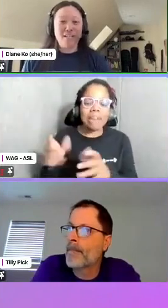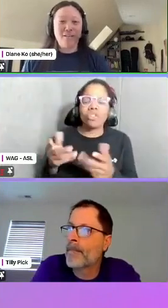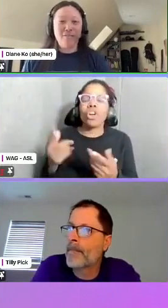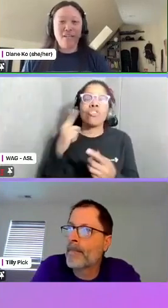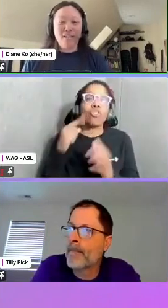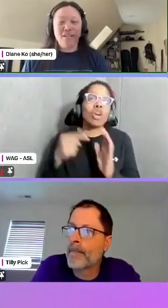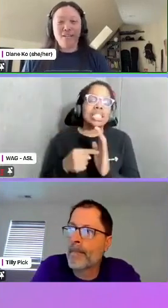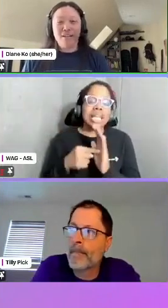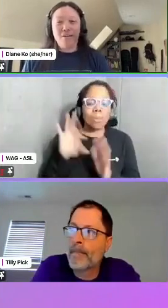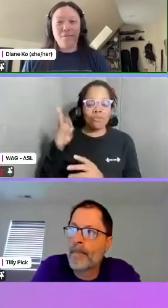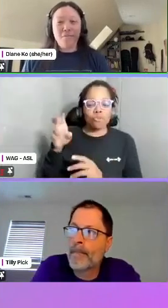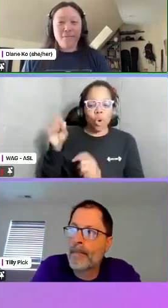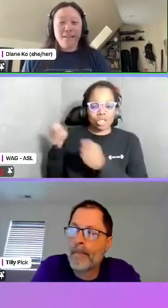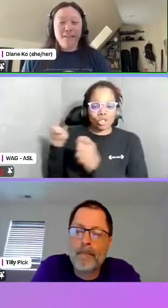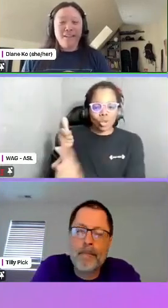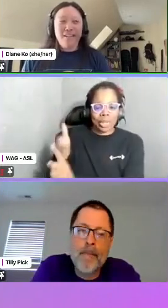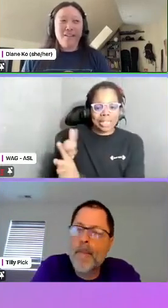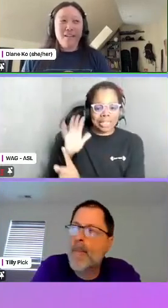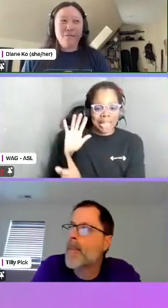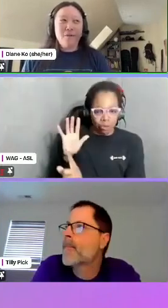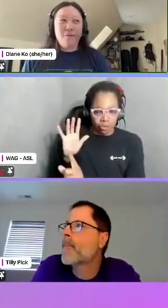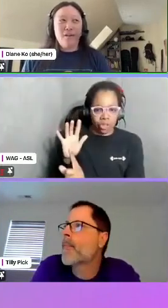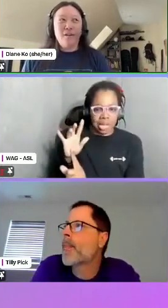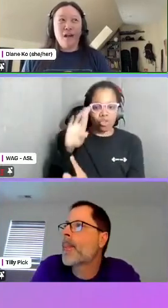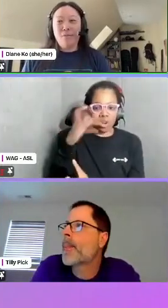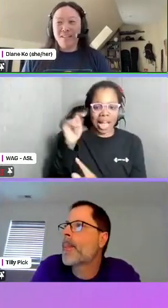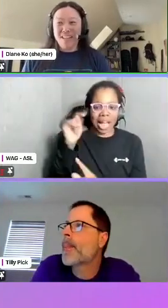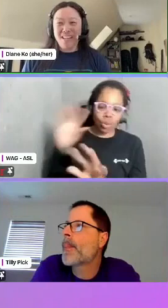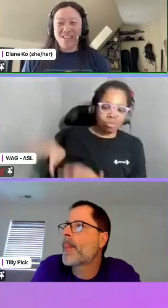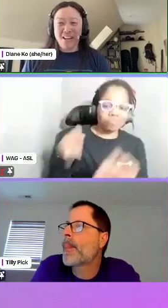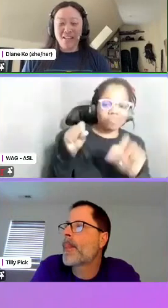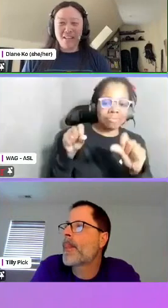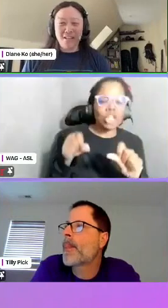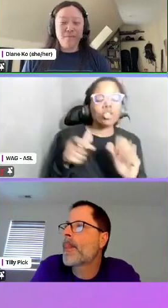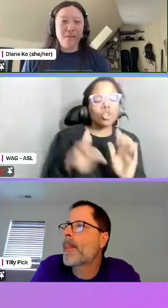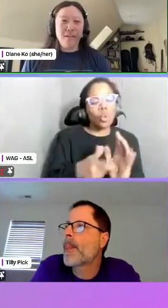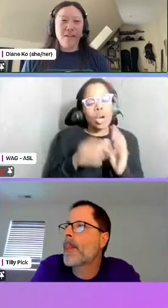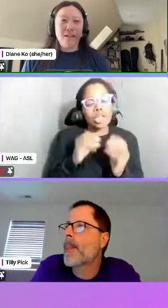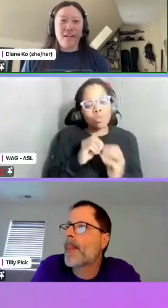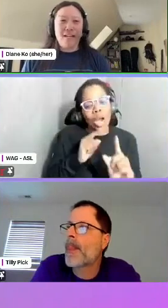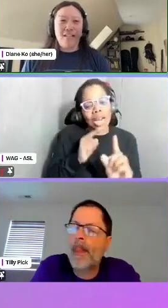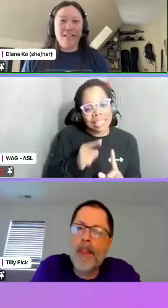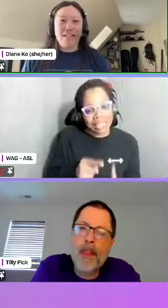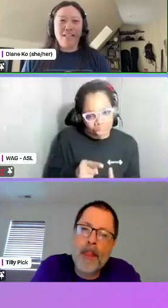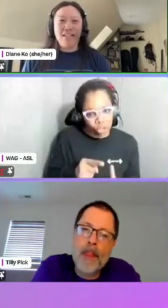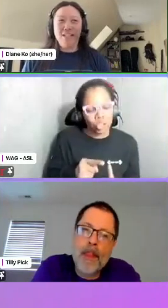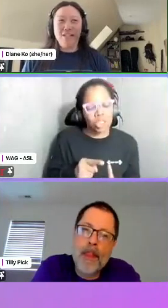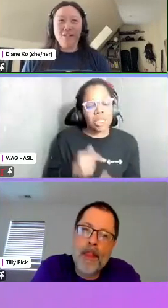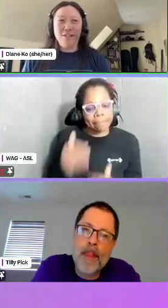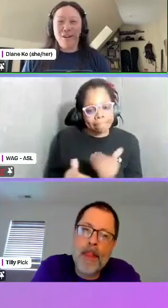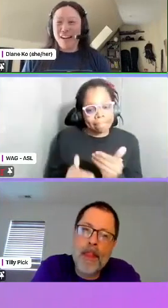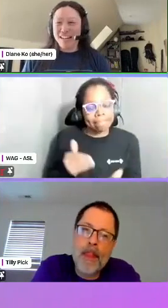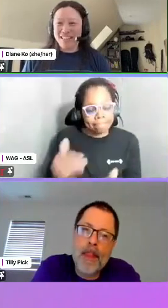successfully add-on that can be a stall that at an accessibility panel. The panel runs X core on the render component and shows the